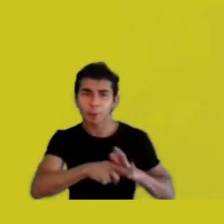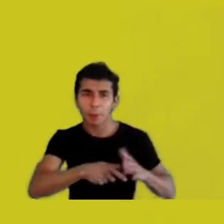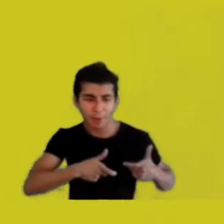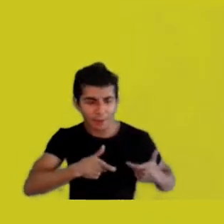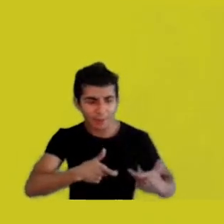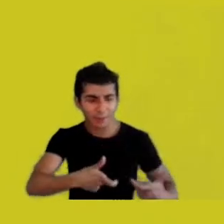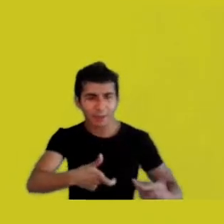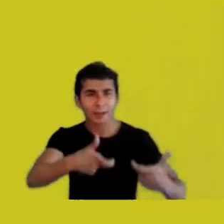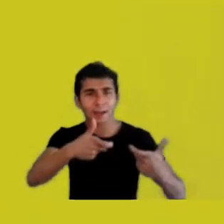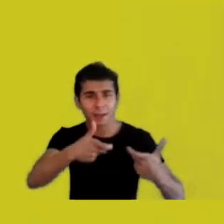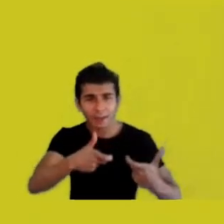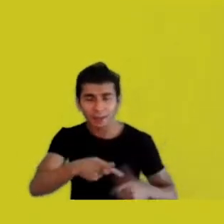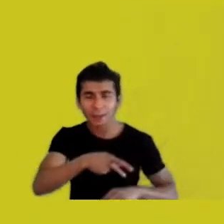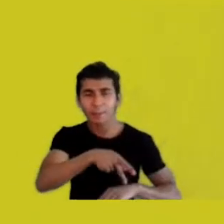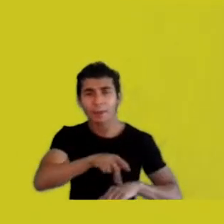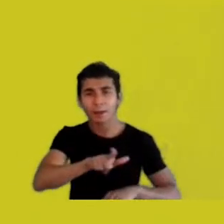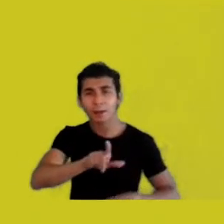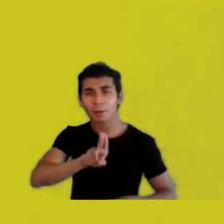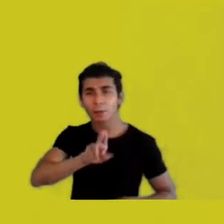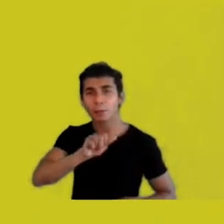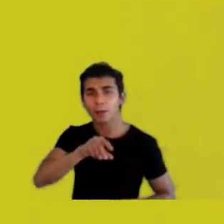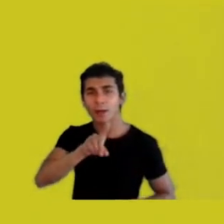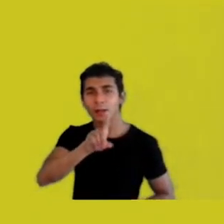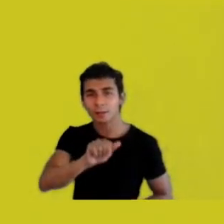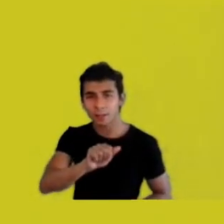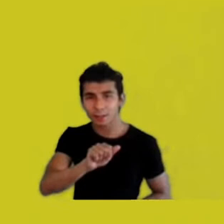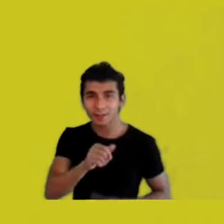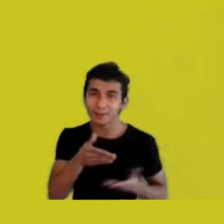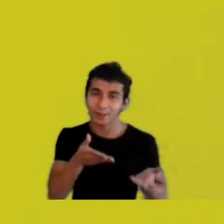than thinking about Luanda, too, as a land of Caboclo.